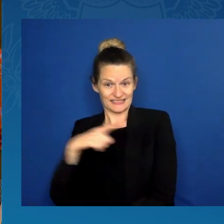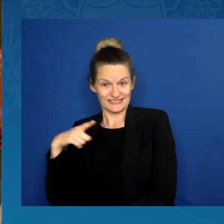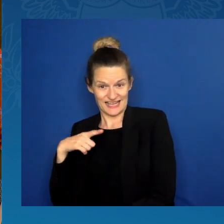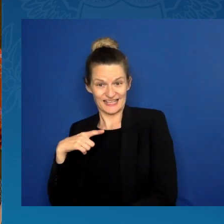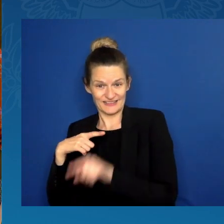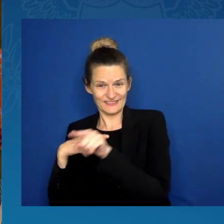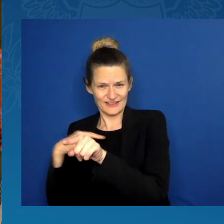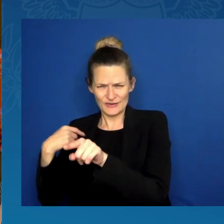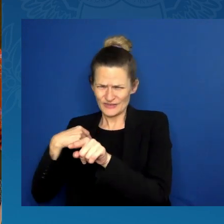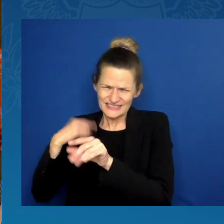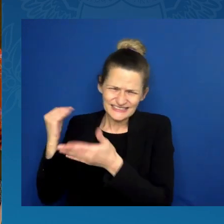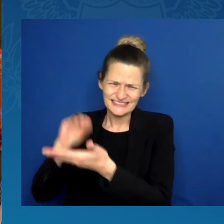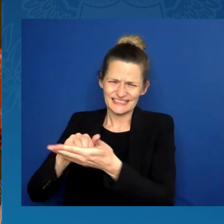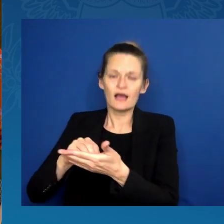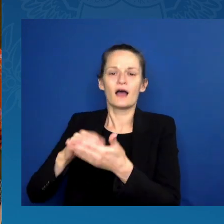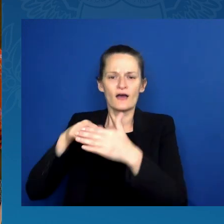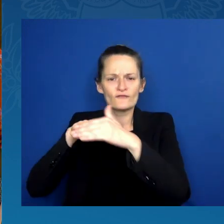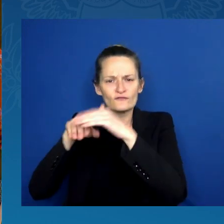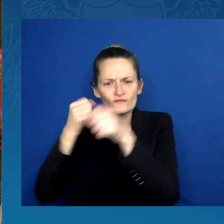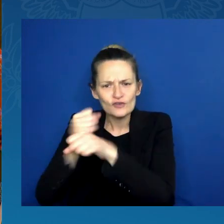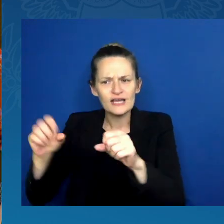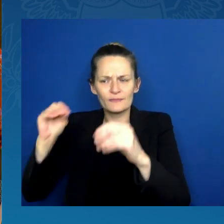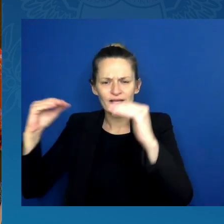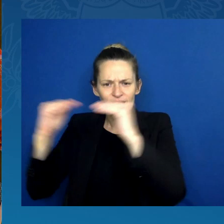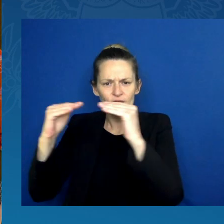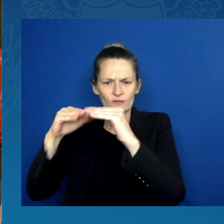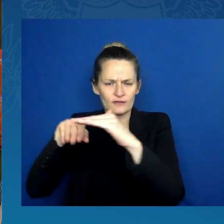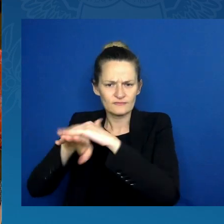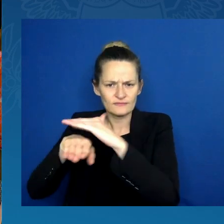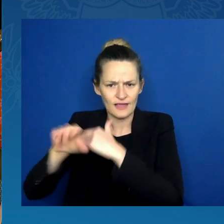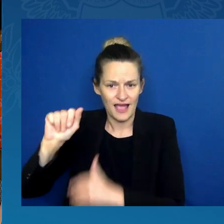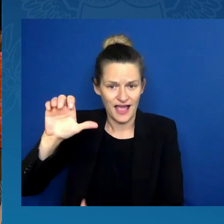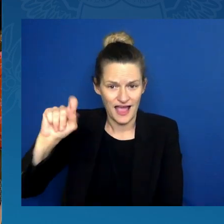It would provide resources, much needed resources to our clinics